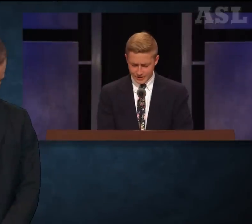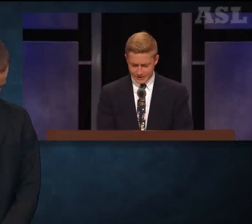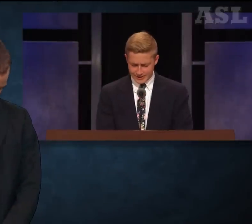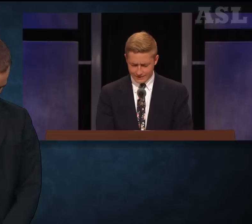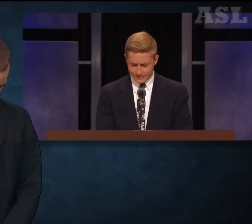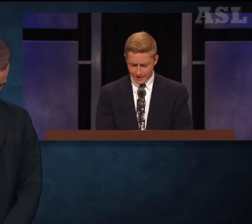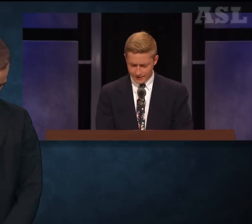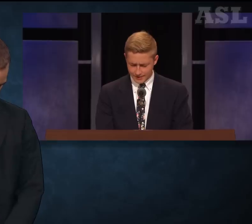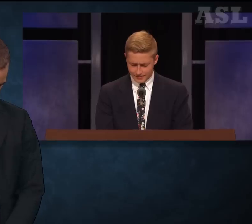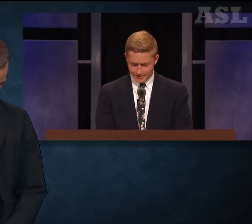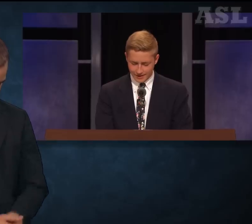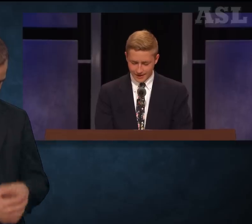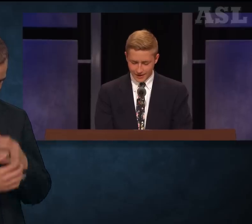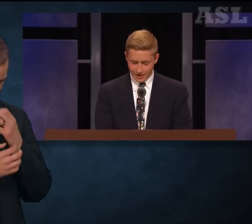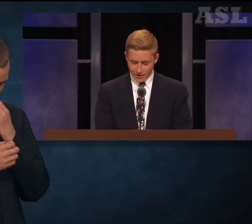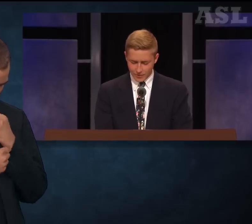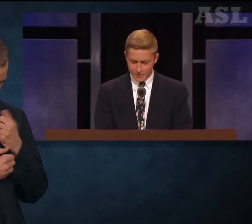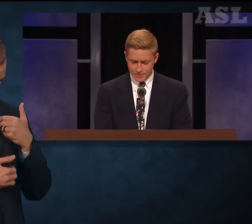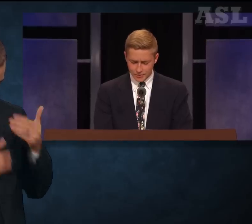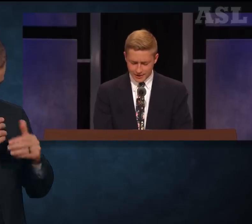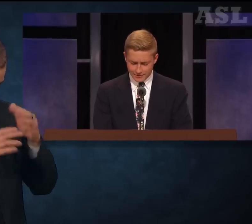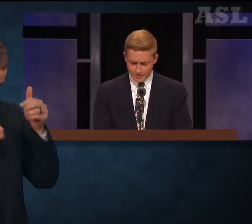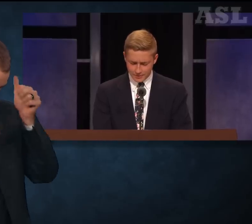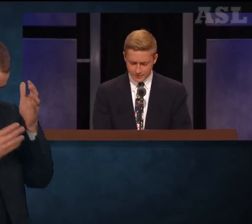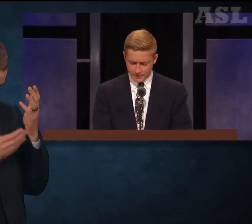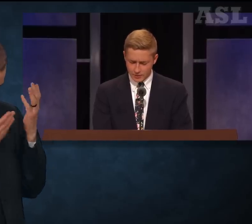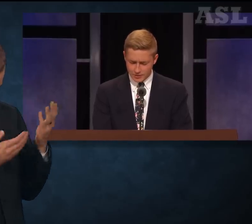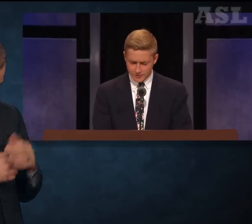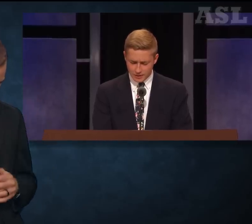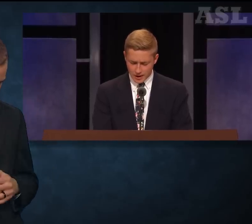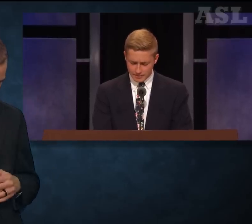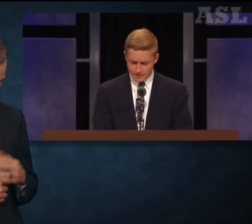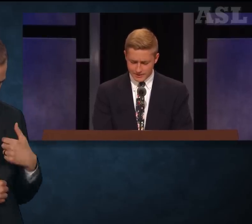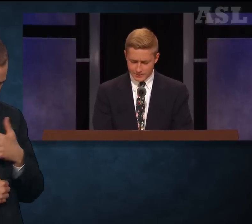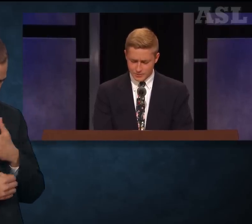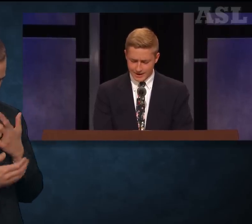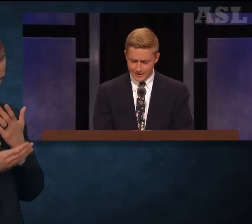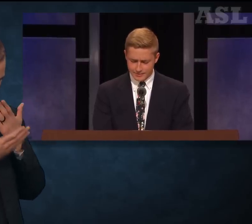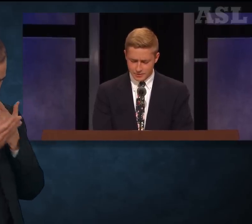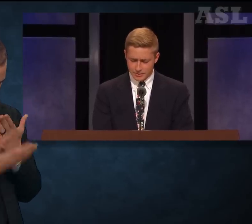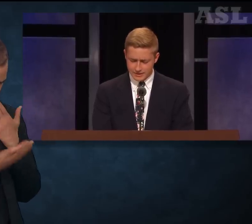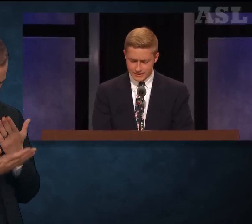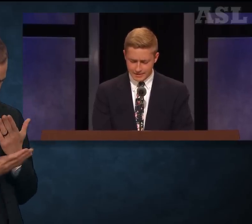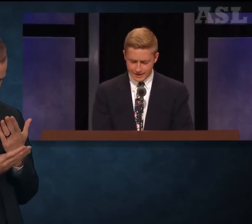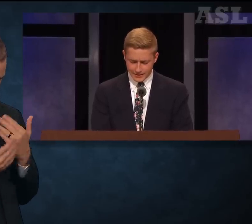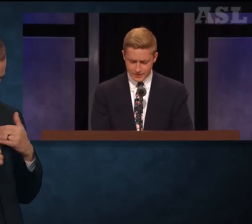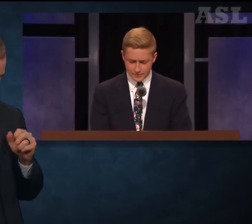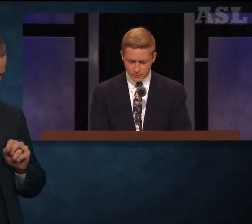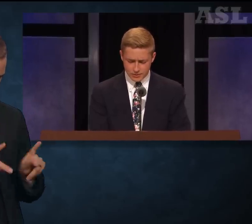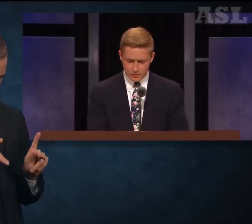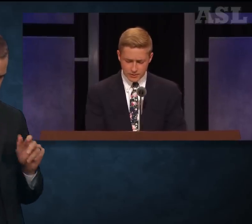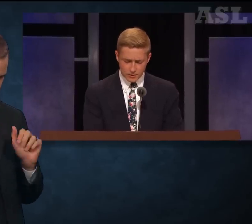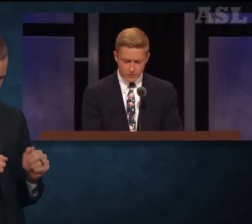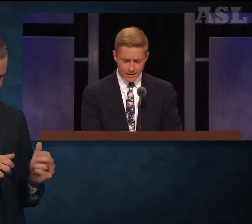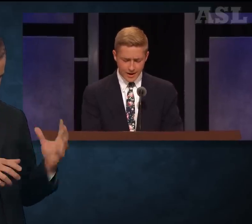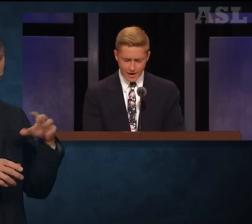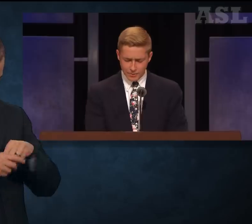OUR DEAR, KIND, AND GRACIOUS HEAVENLY FATHER, WE ARE SO